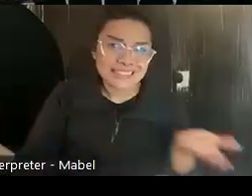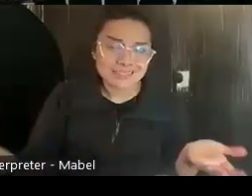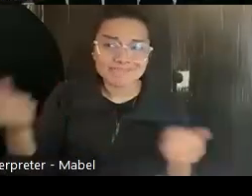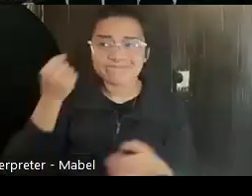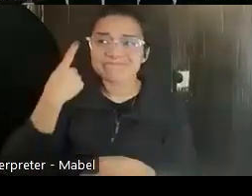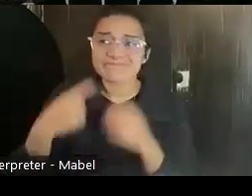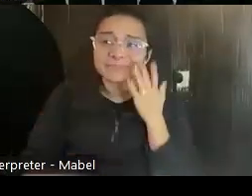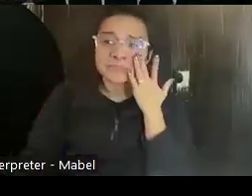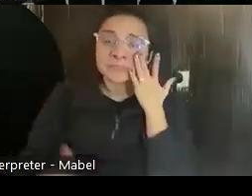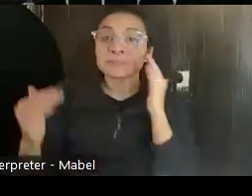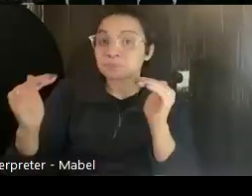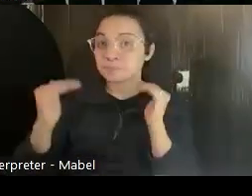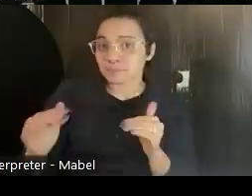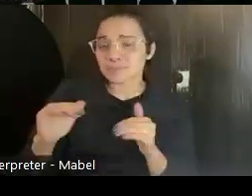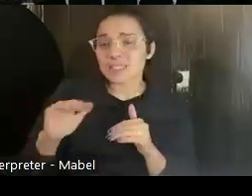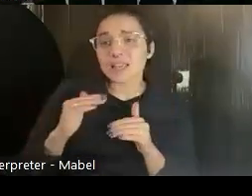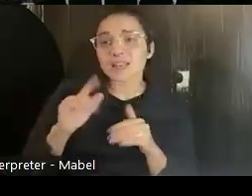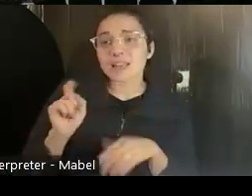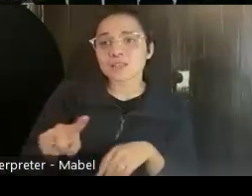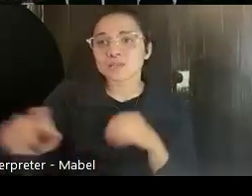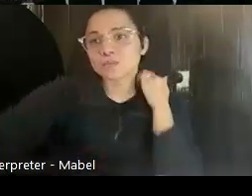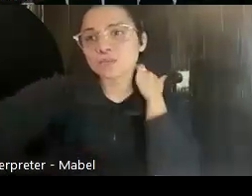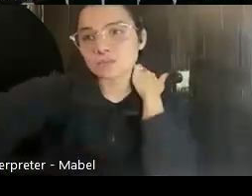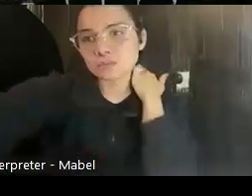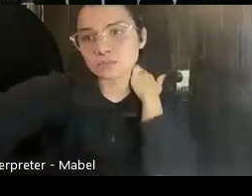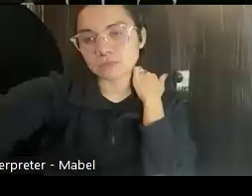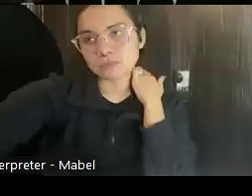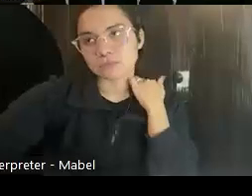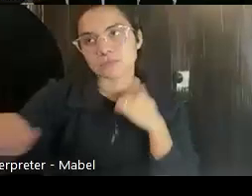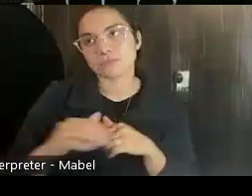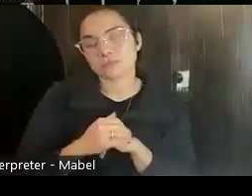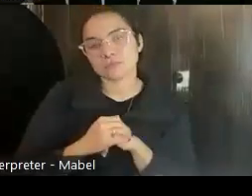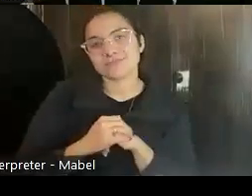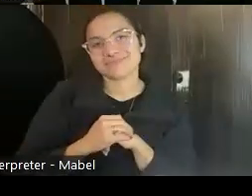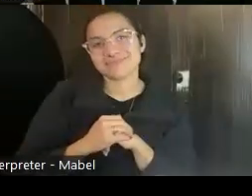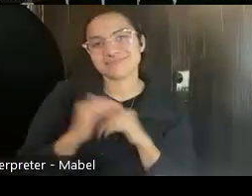how project teach uh may be part of the the the planning uh project teach for anyone who's not